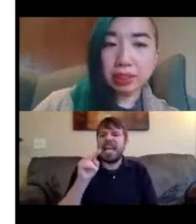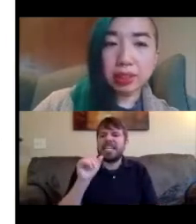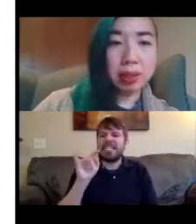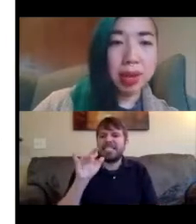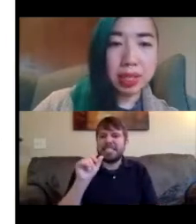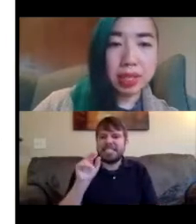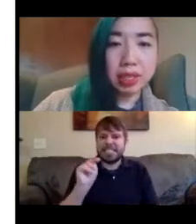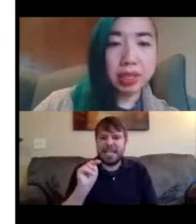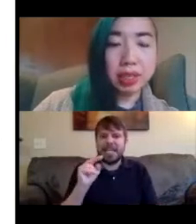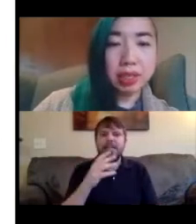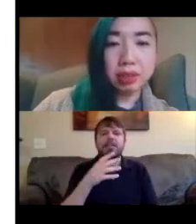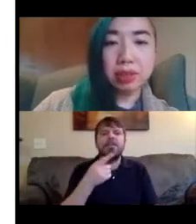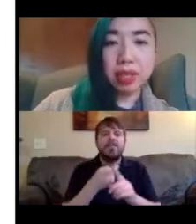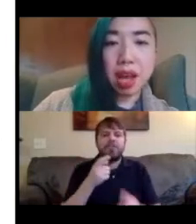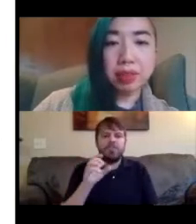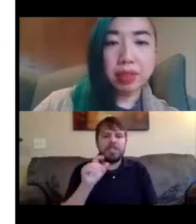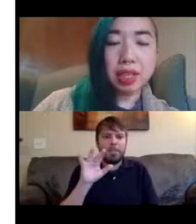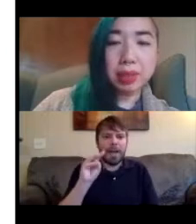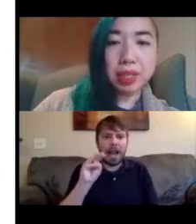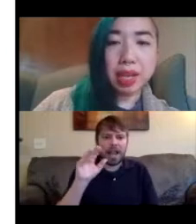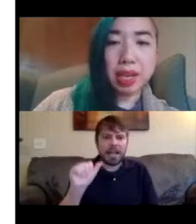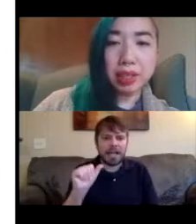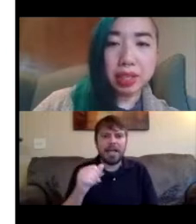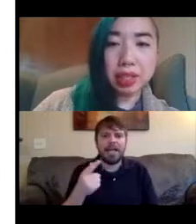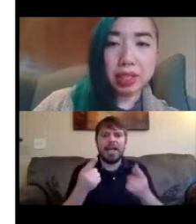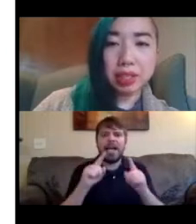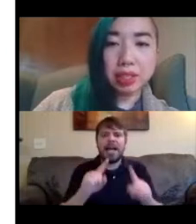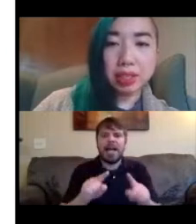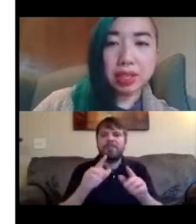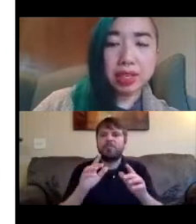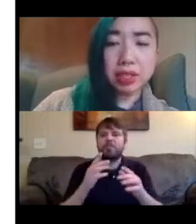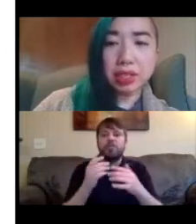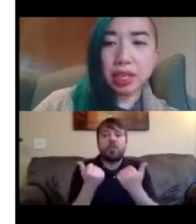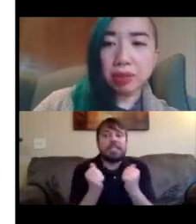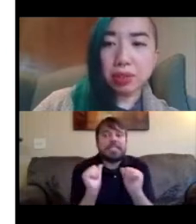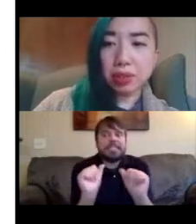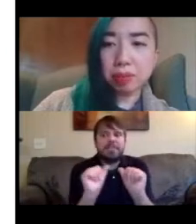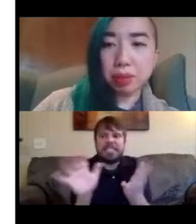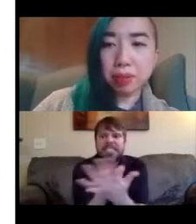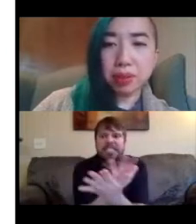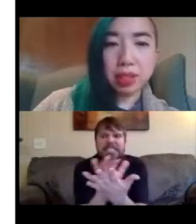in Somalia, certainly after attempted annihilation indigenous languages and peoples,